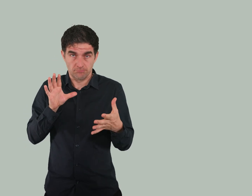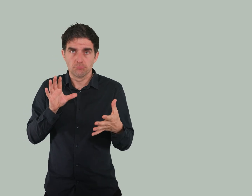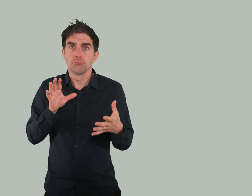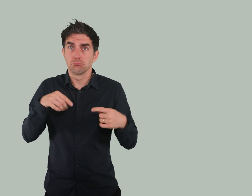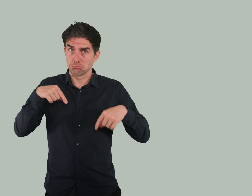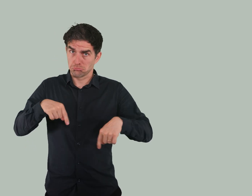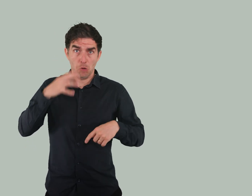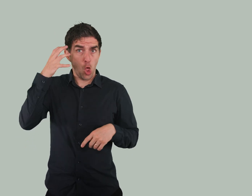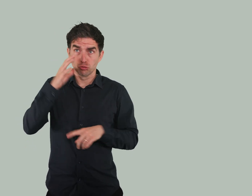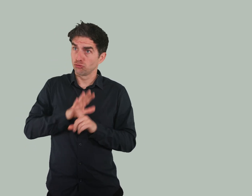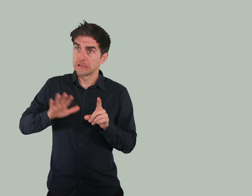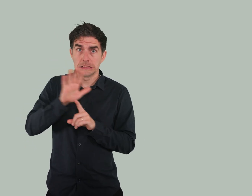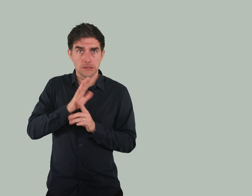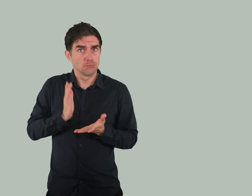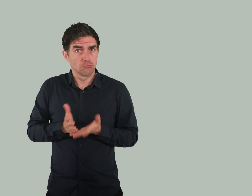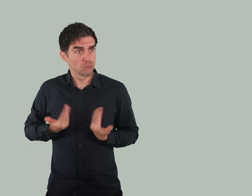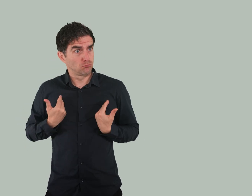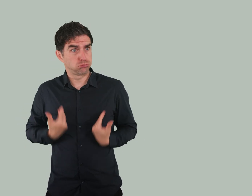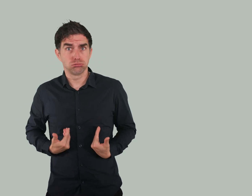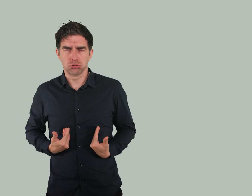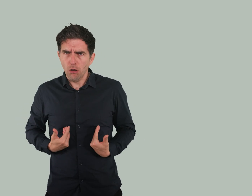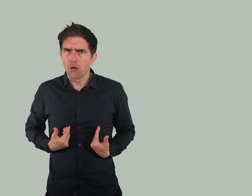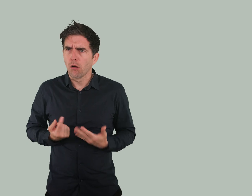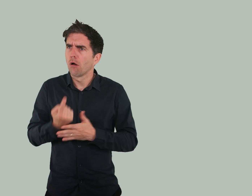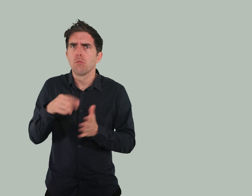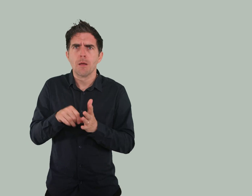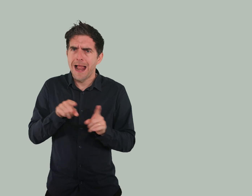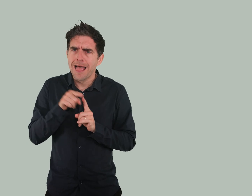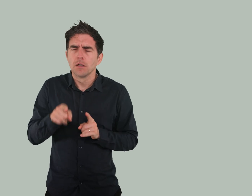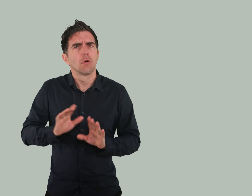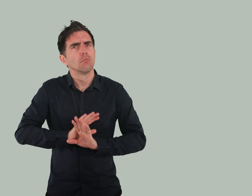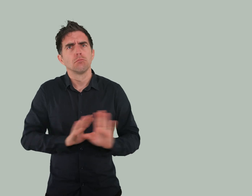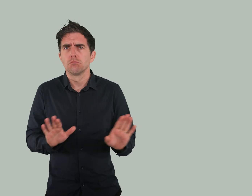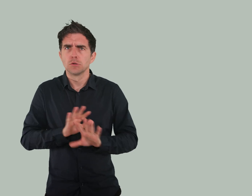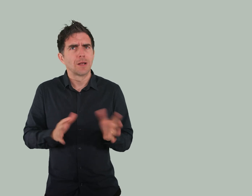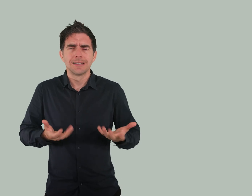that should not be accepted in a country with this wealth,